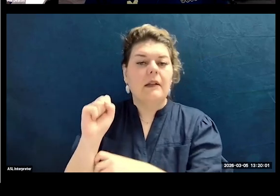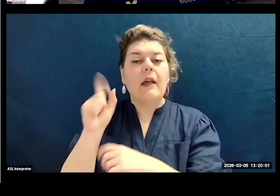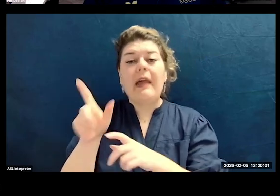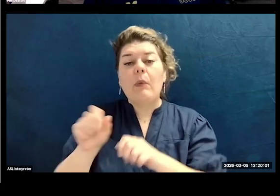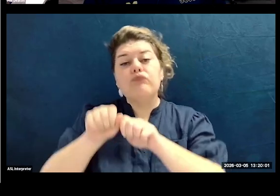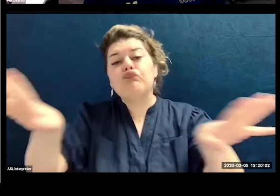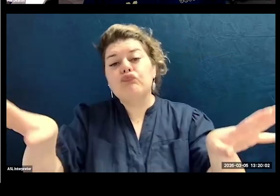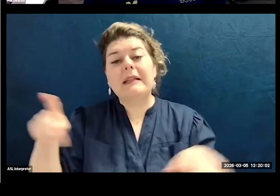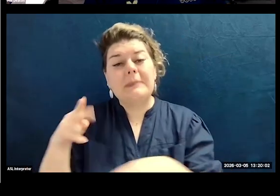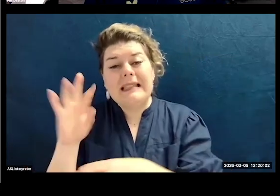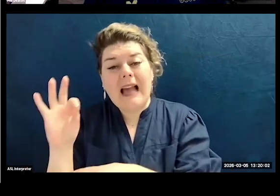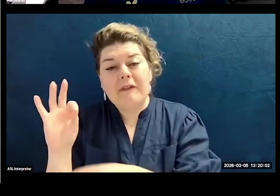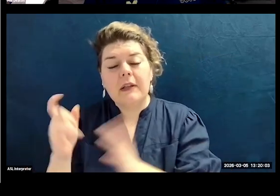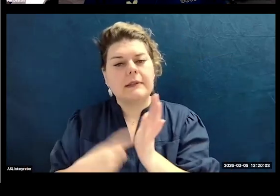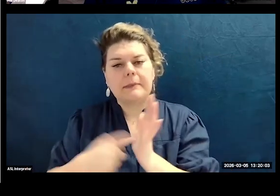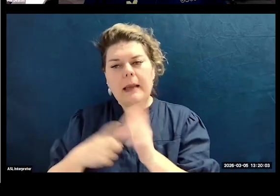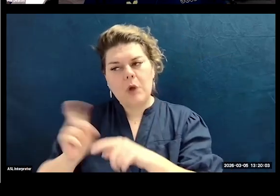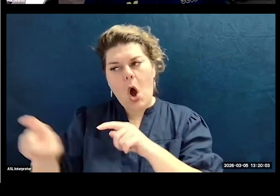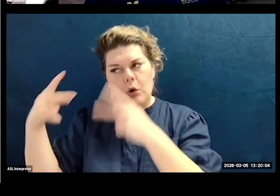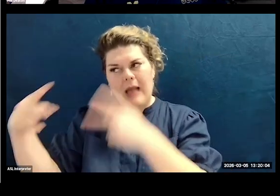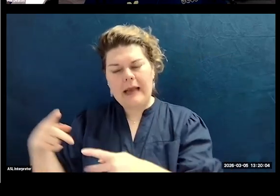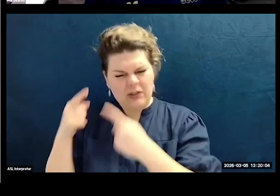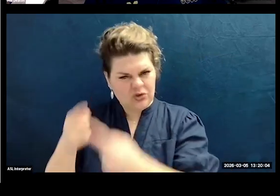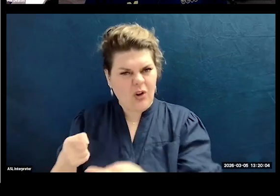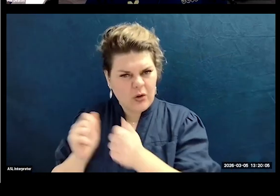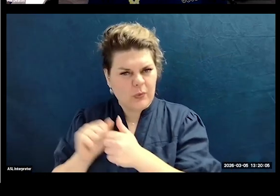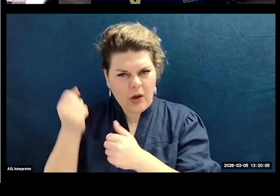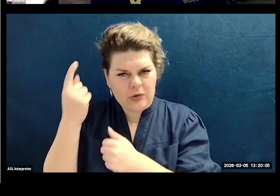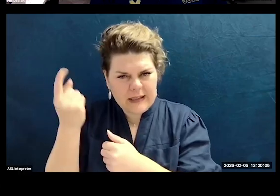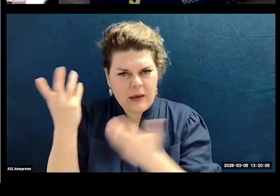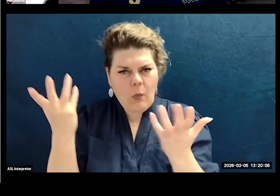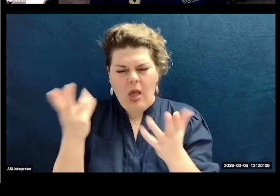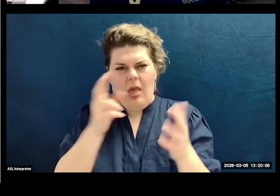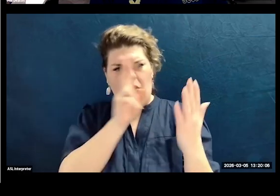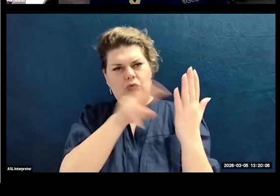and we've found that sometimes auto-tagging can struggle with understanding the reading order of those items.